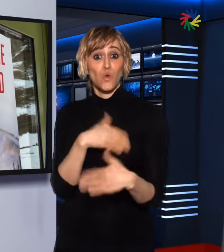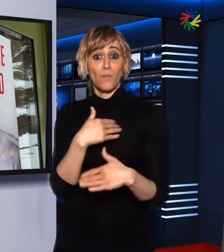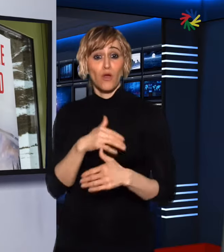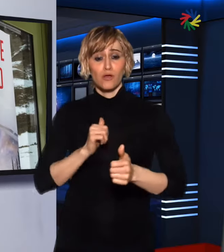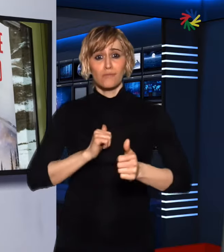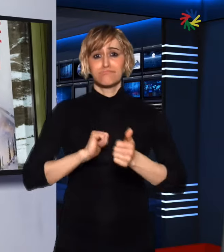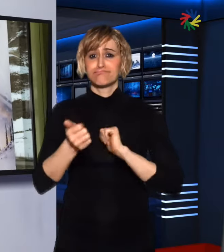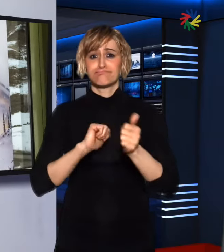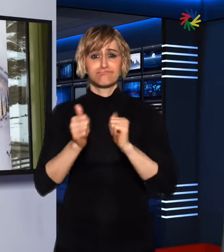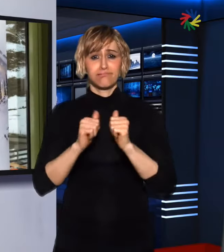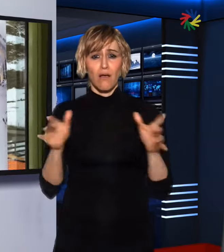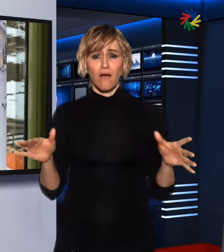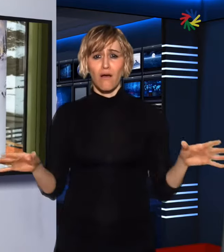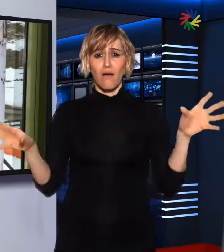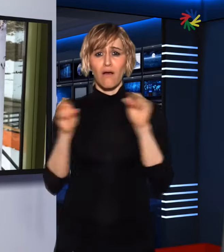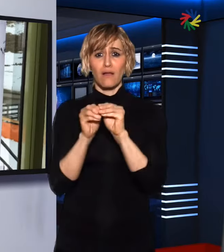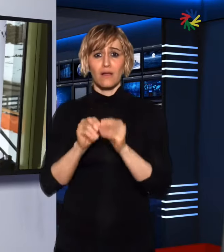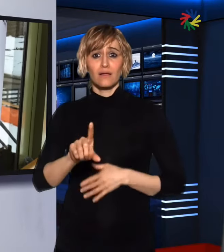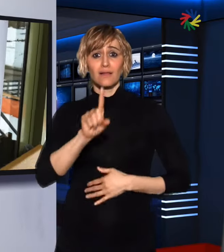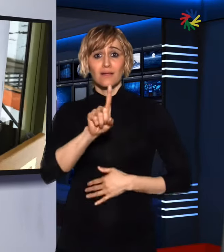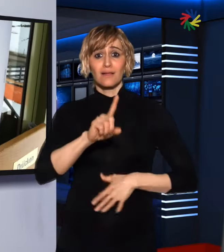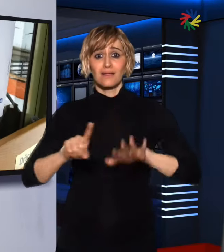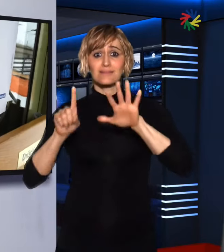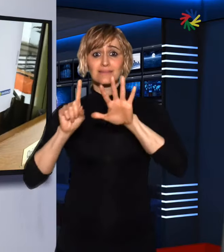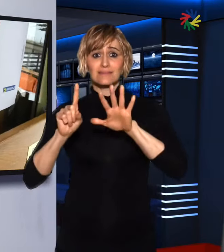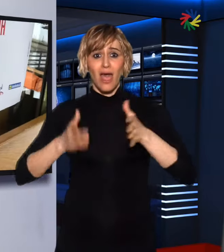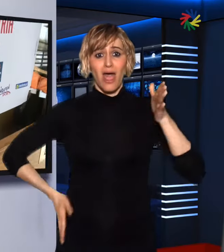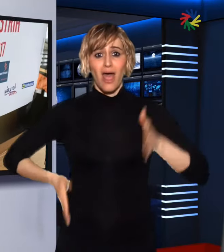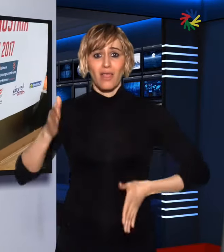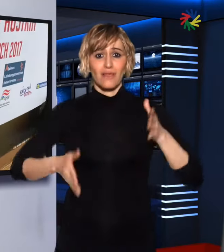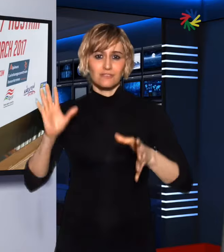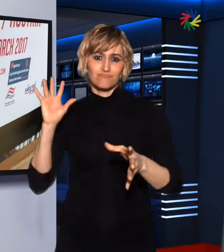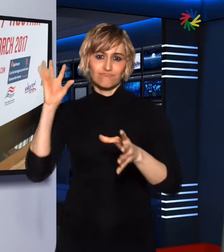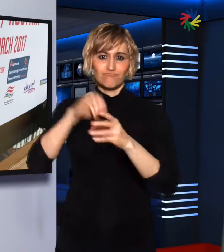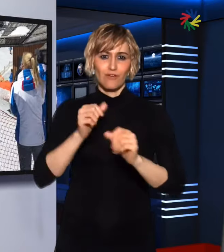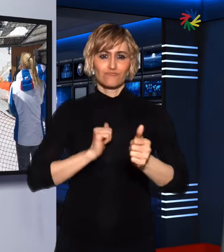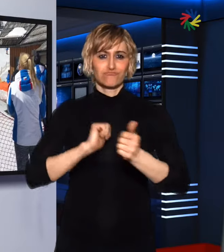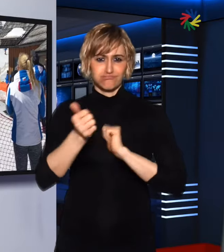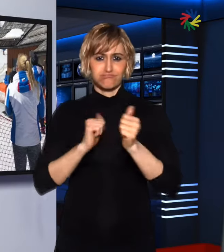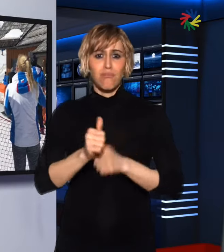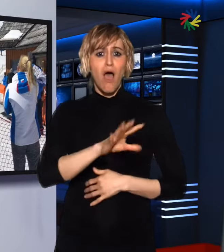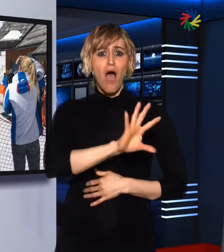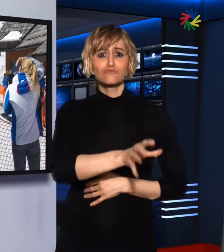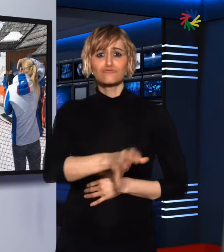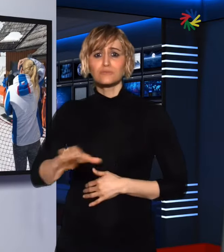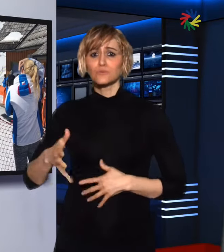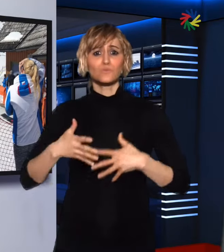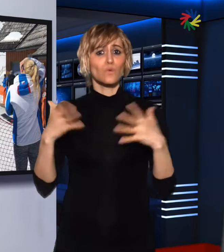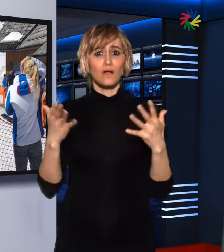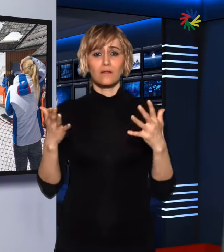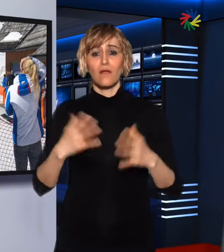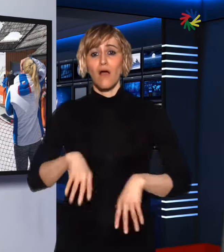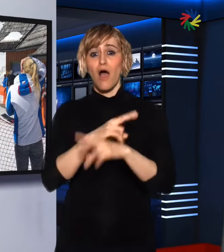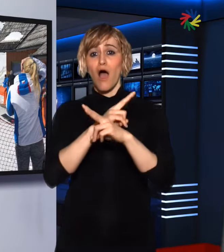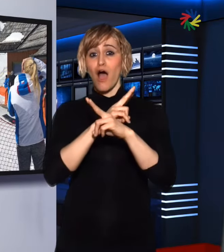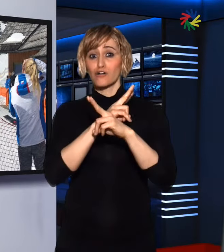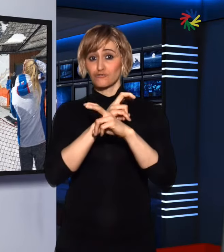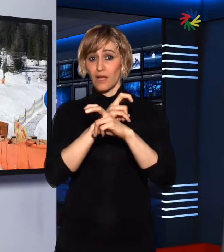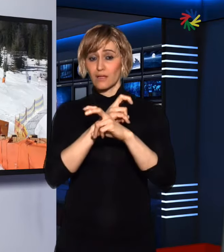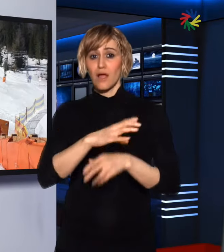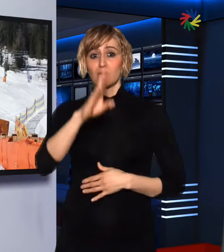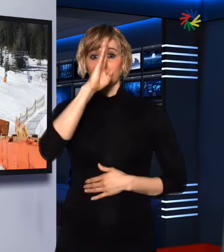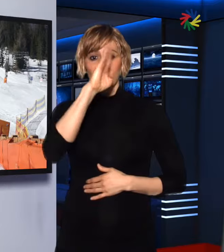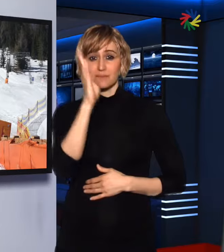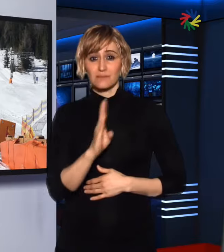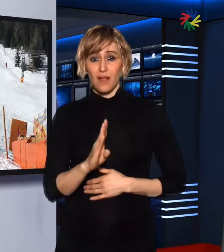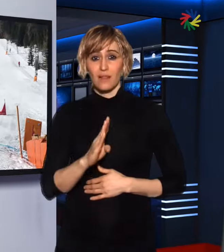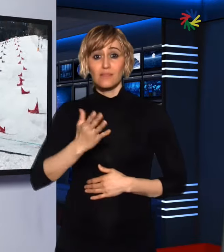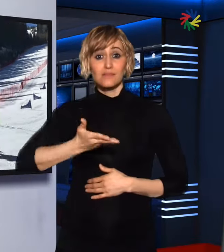A total of 16 athletes from Austria, Brazil,